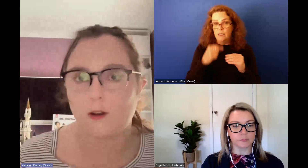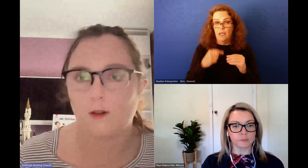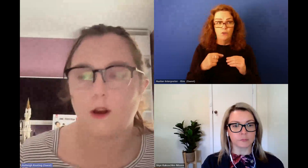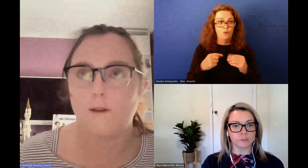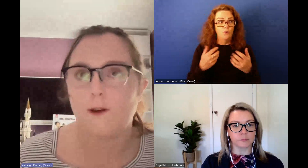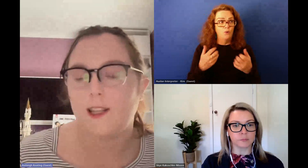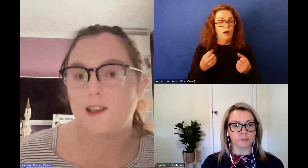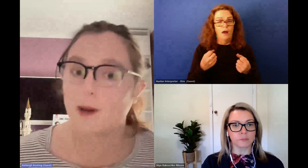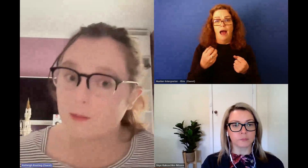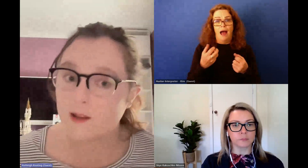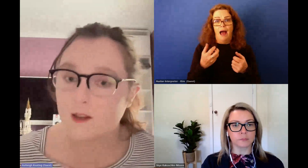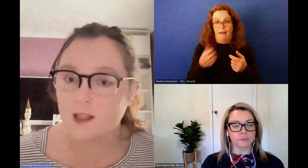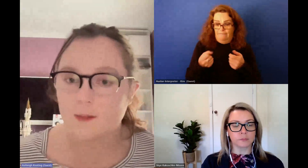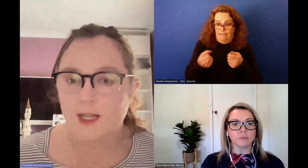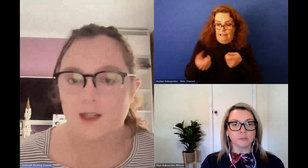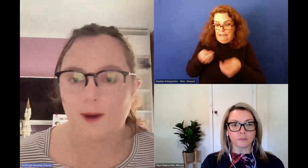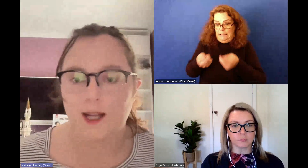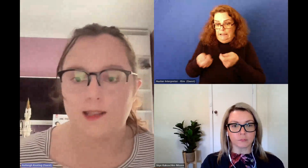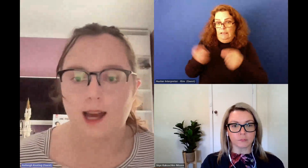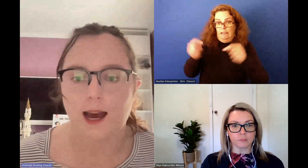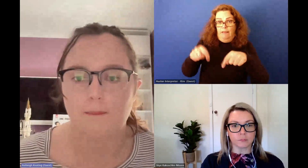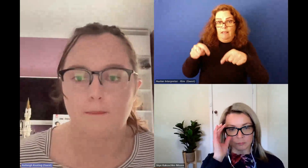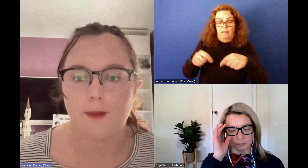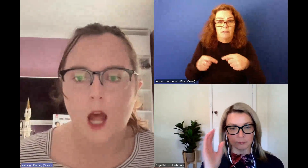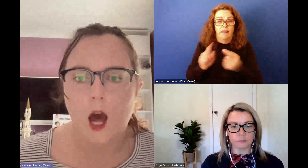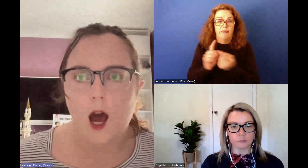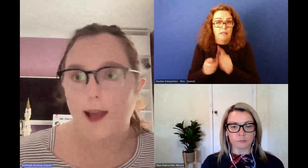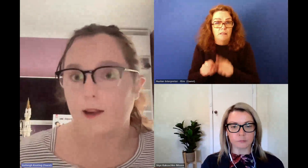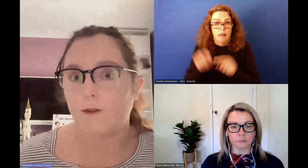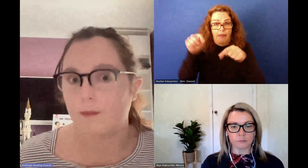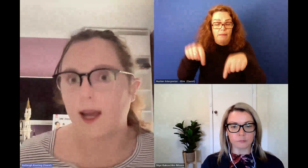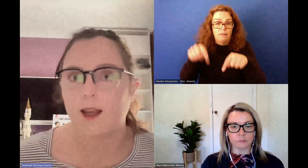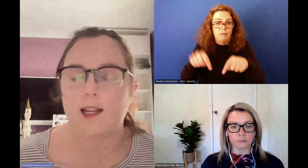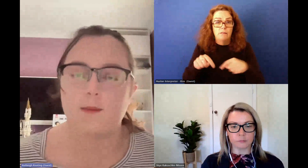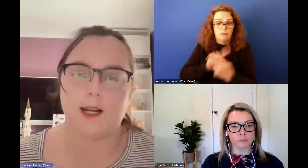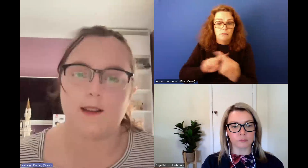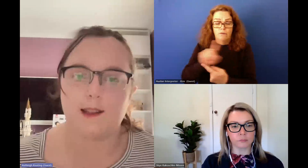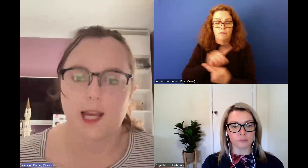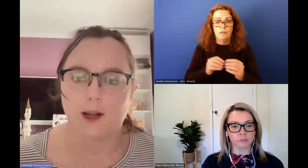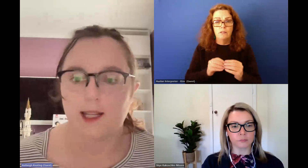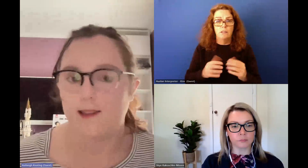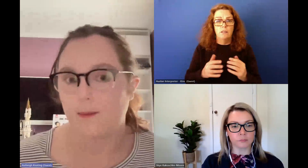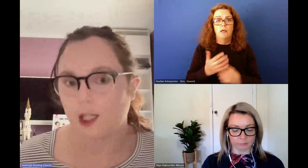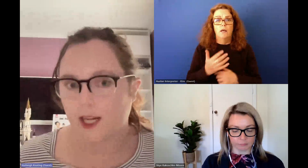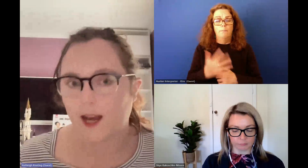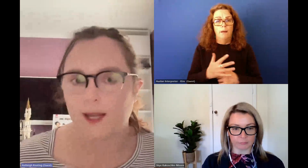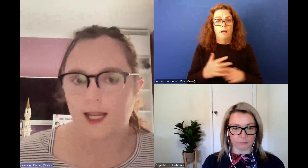go fully into my own personal experience but I know from my experience there is a major gap